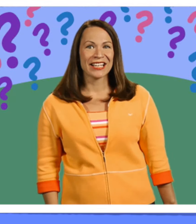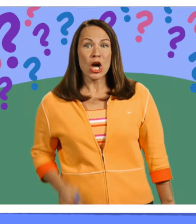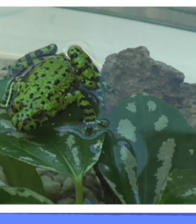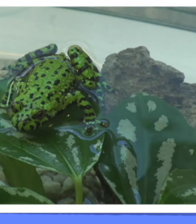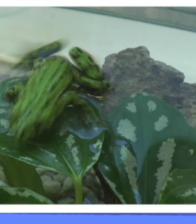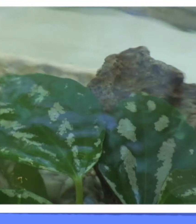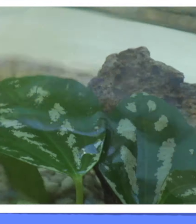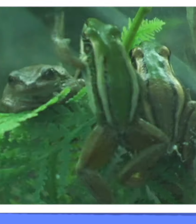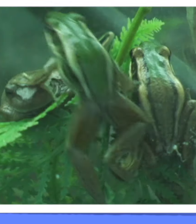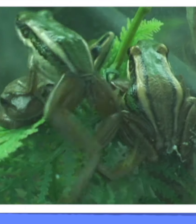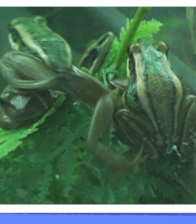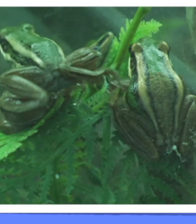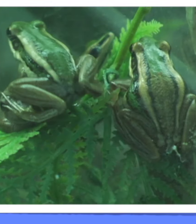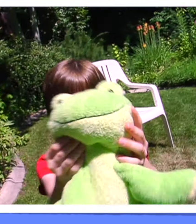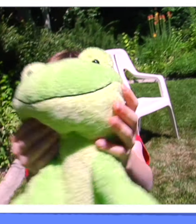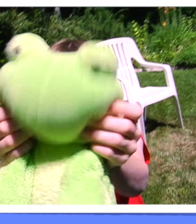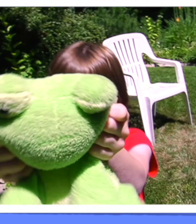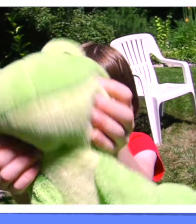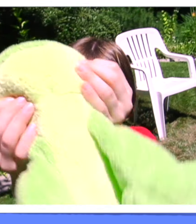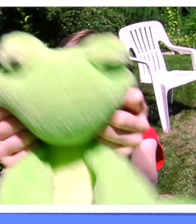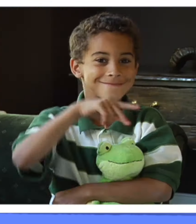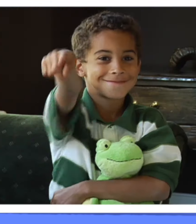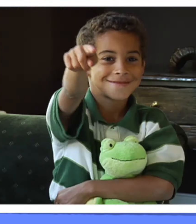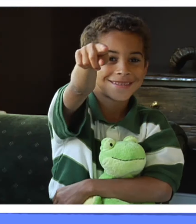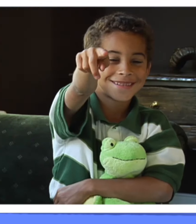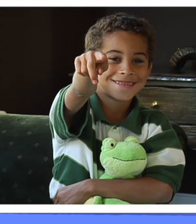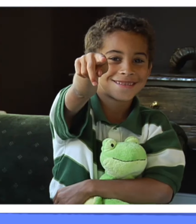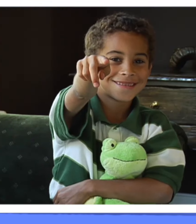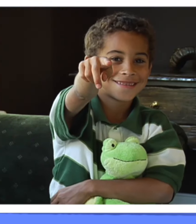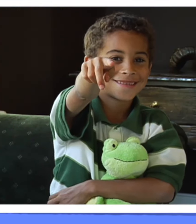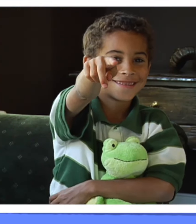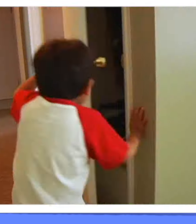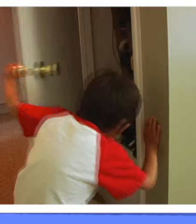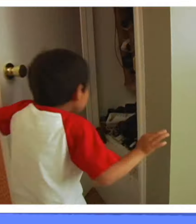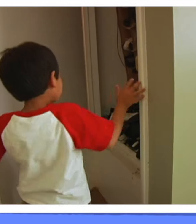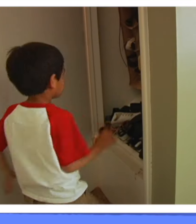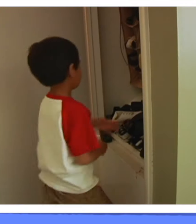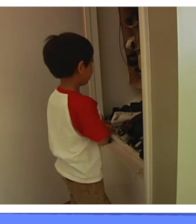Do you have the frog?